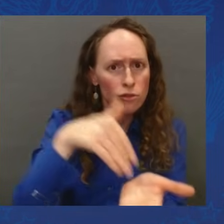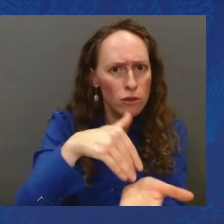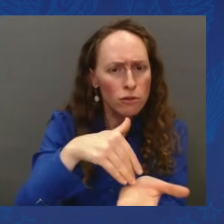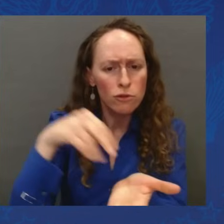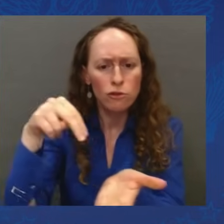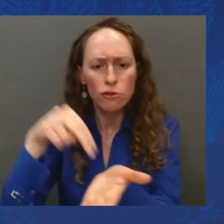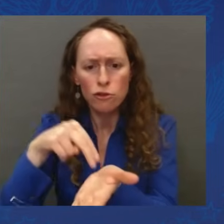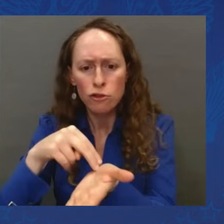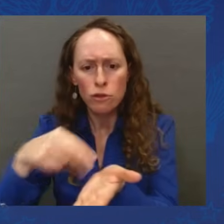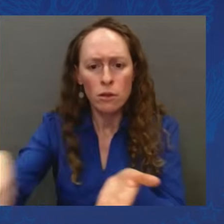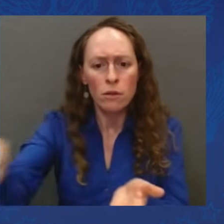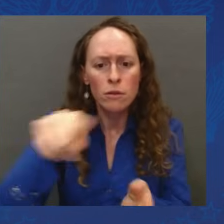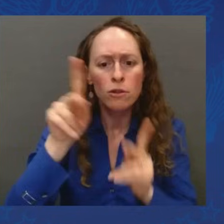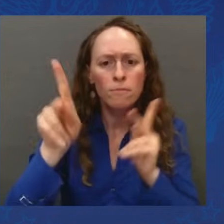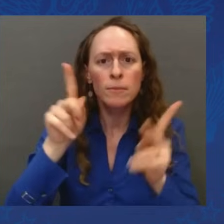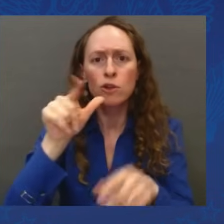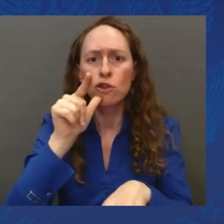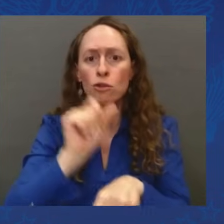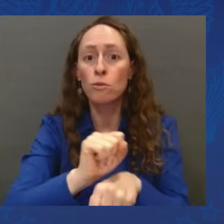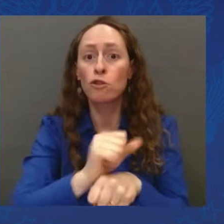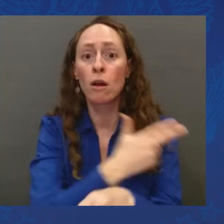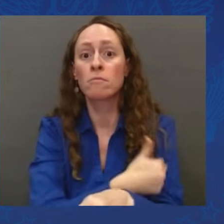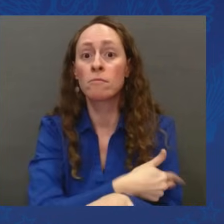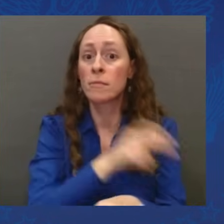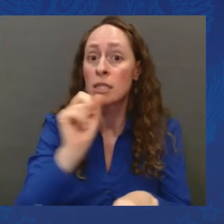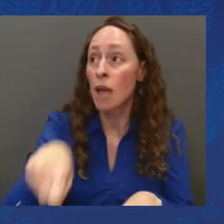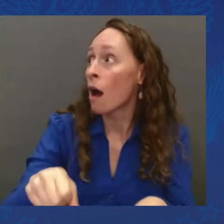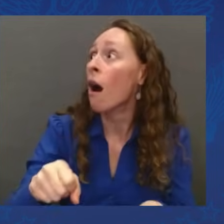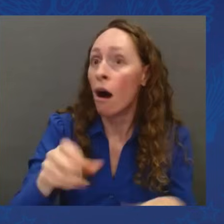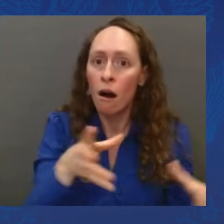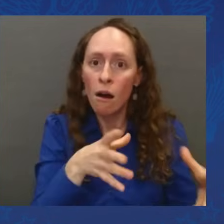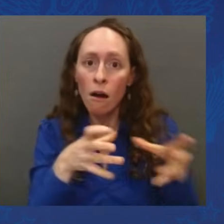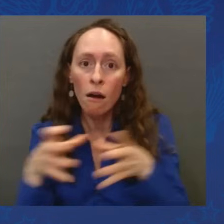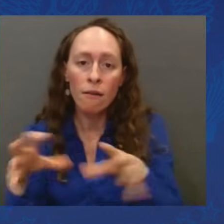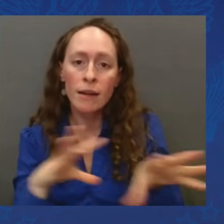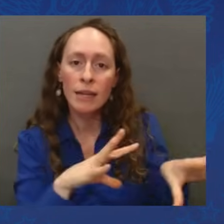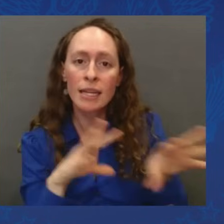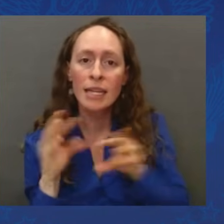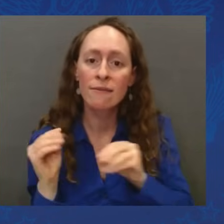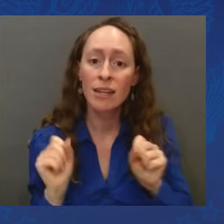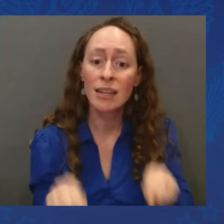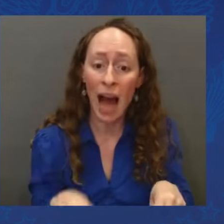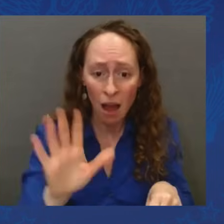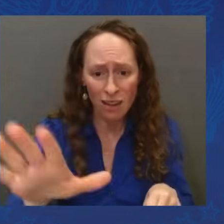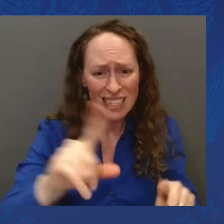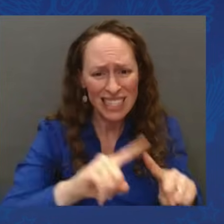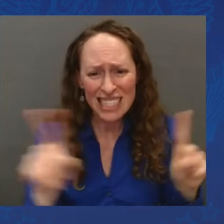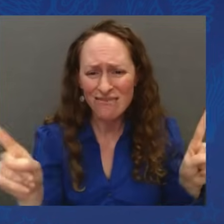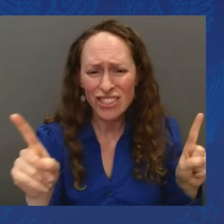than I believe was occurring before, an indiscriminate bombing. What do you got?